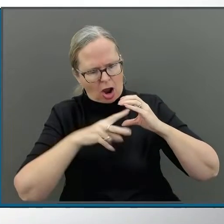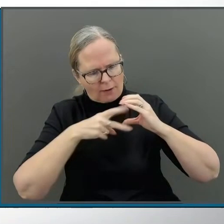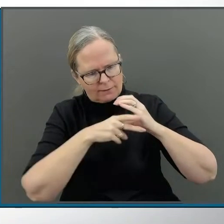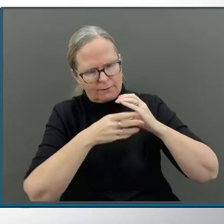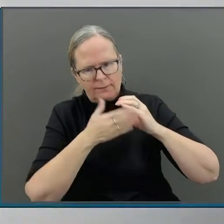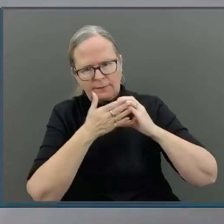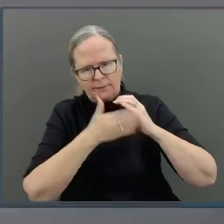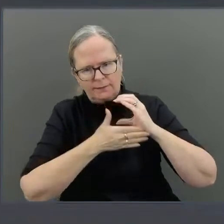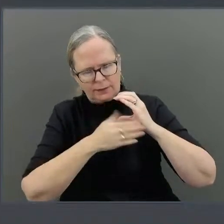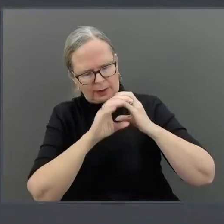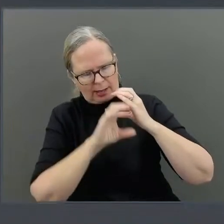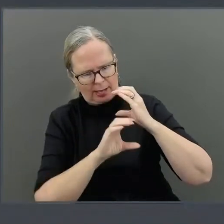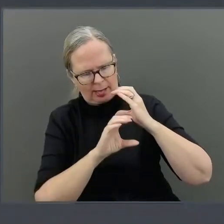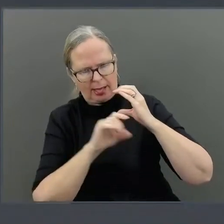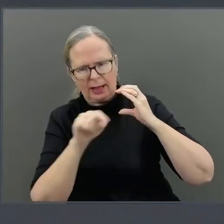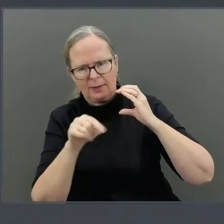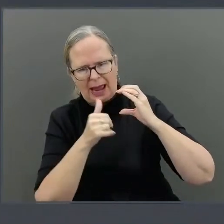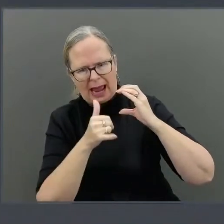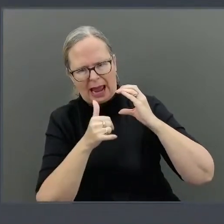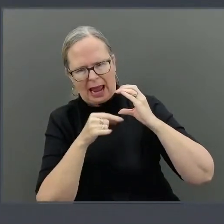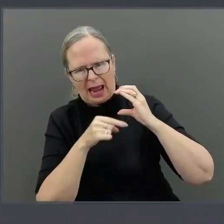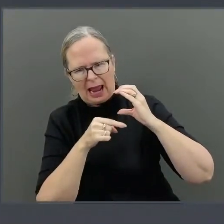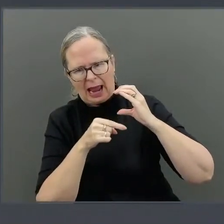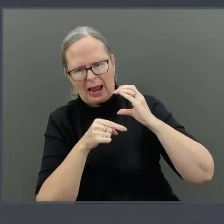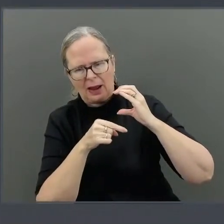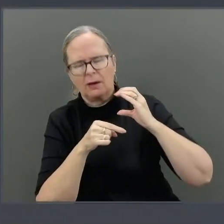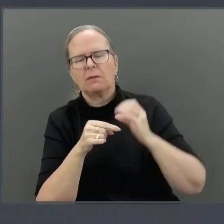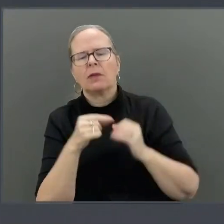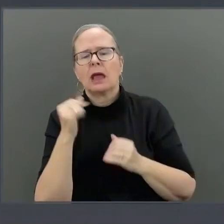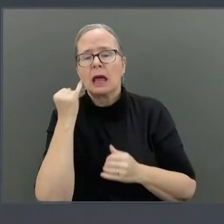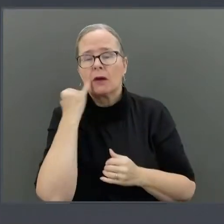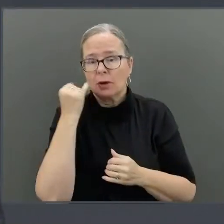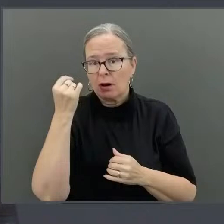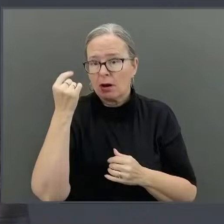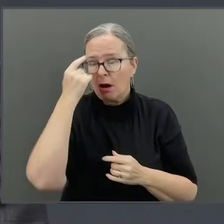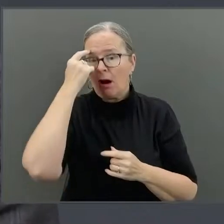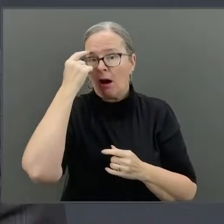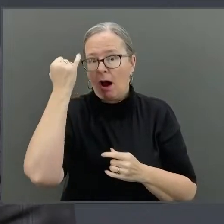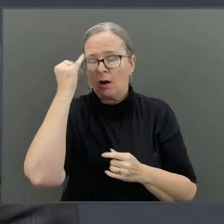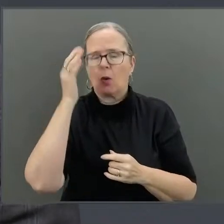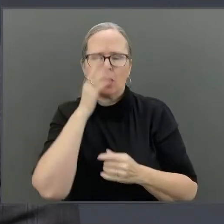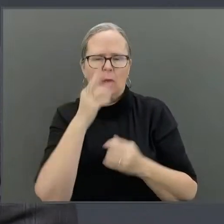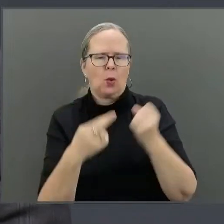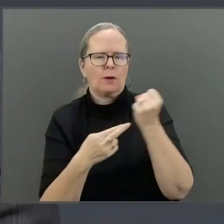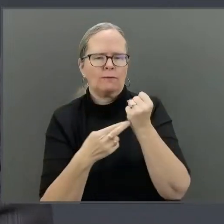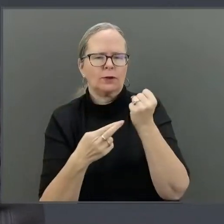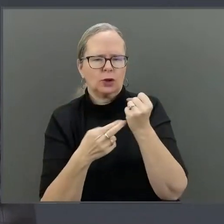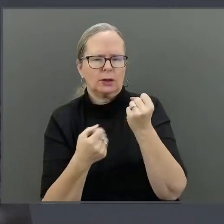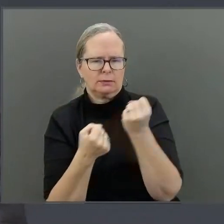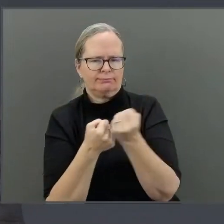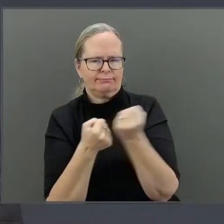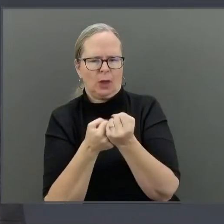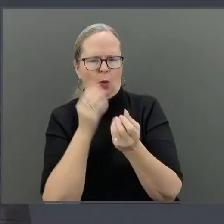of pipe prior to this discovery a contingency plan had been developed for this scenario and